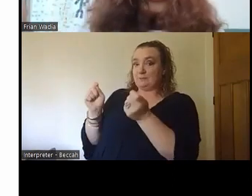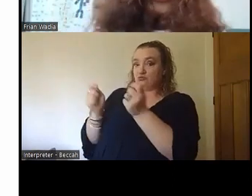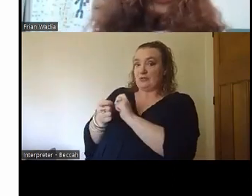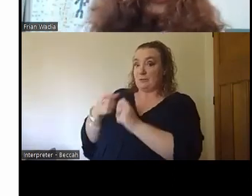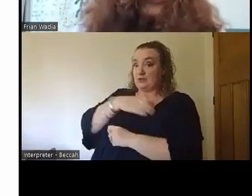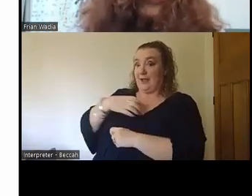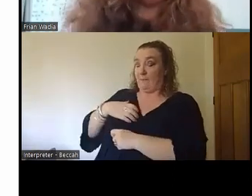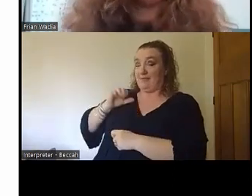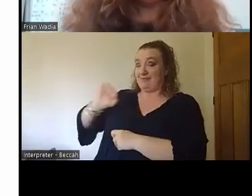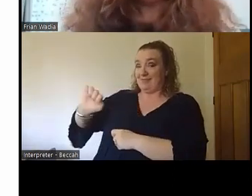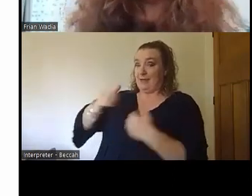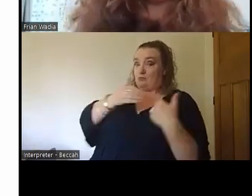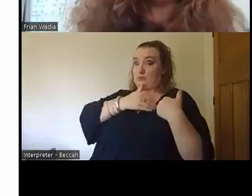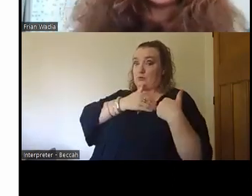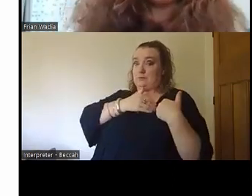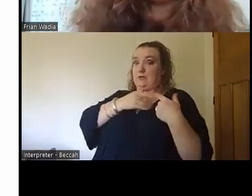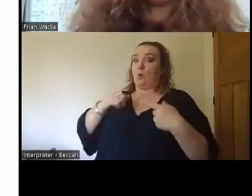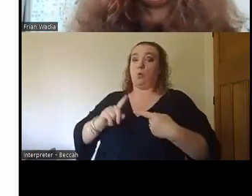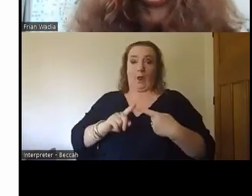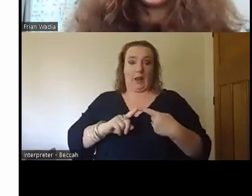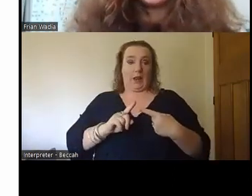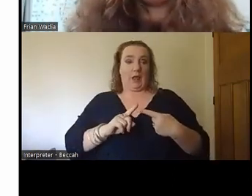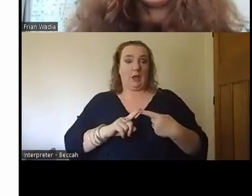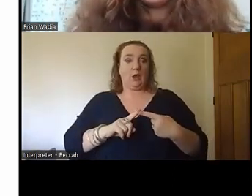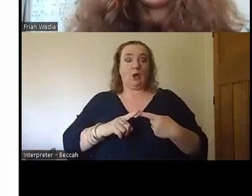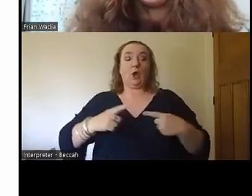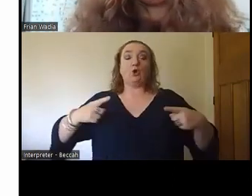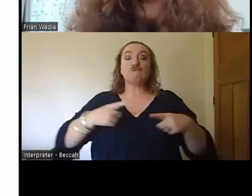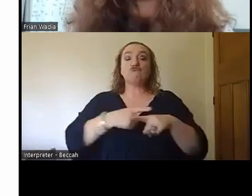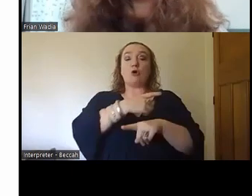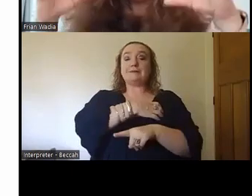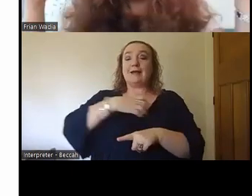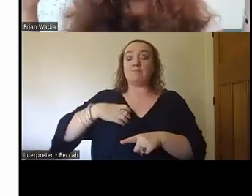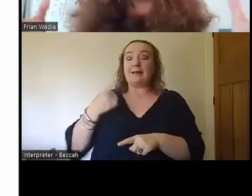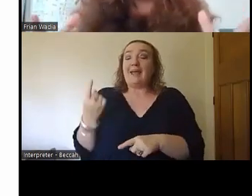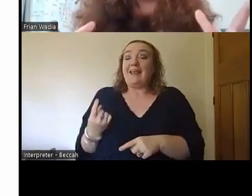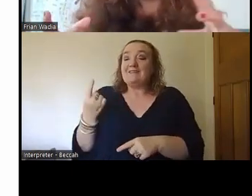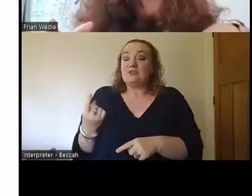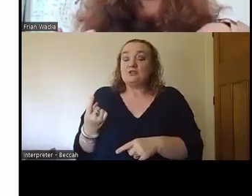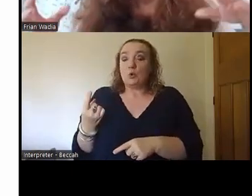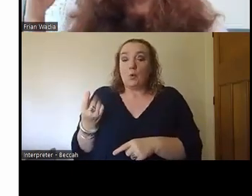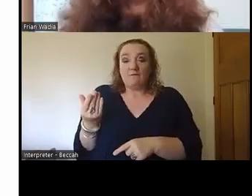is responsible for, which is cross government individualised and portable funding. This is about making funding really easy.